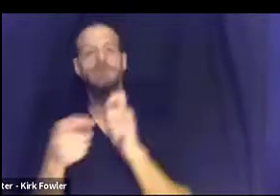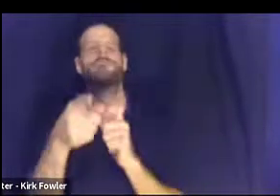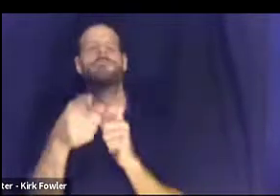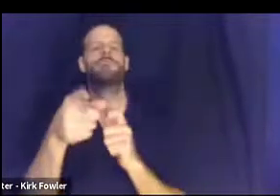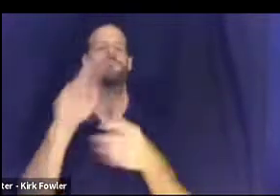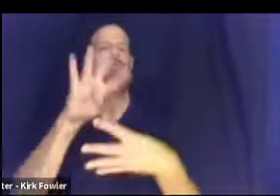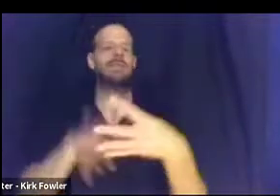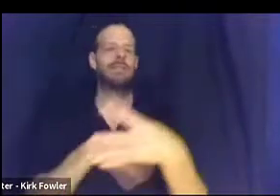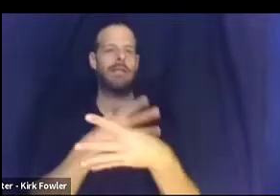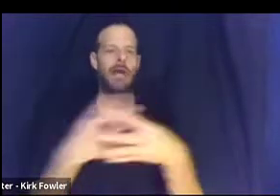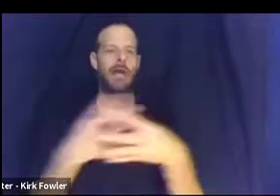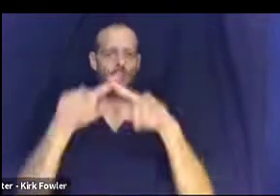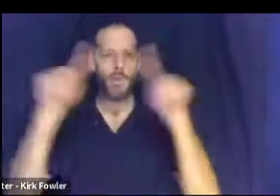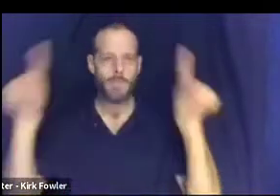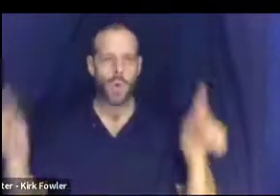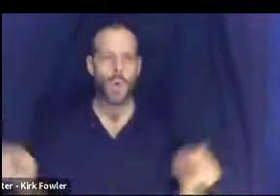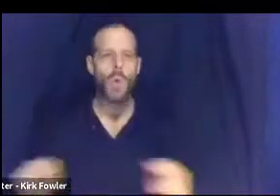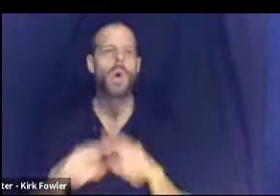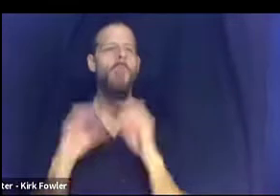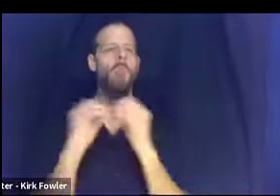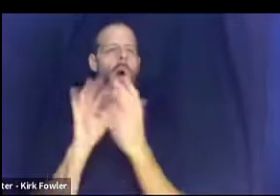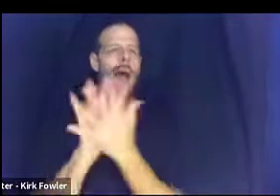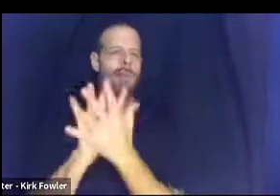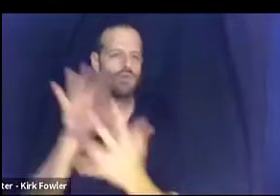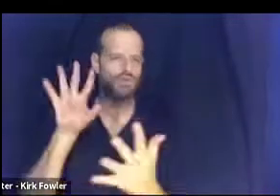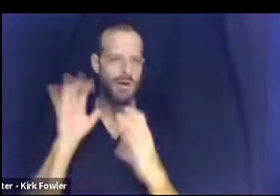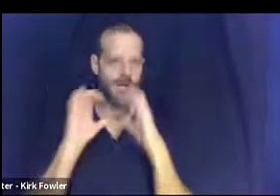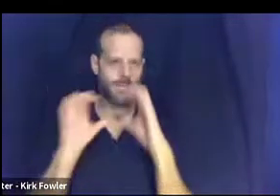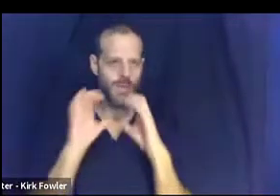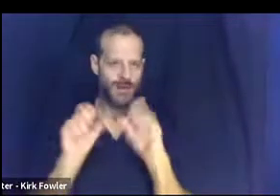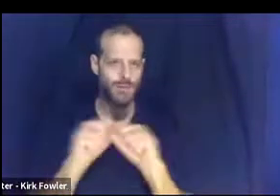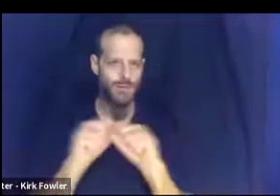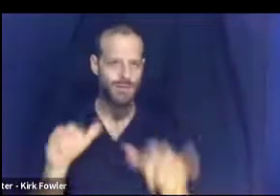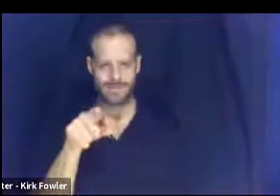and into a more abstract communication system. So, this kind of says it all, right?